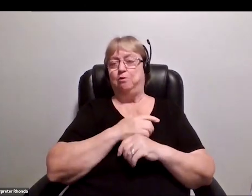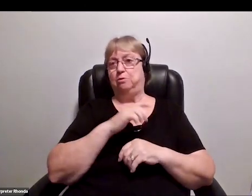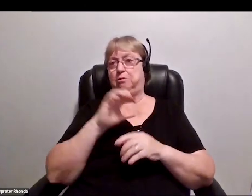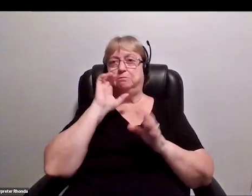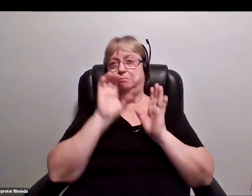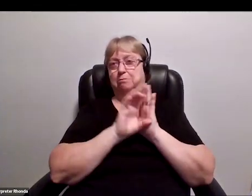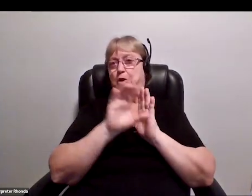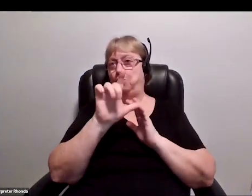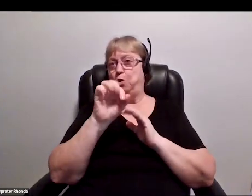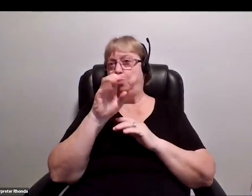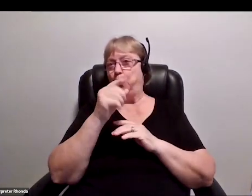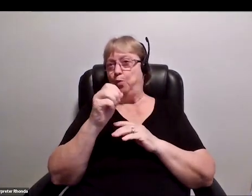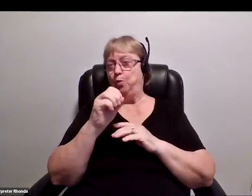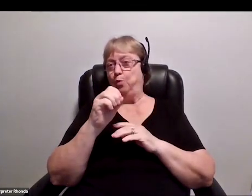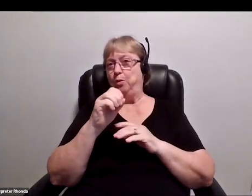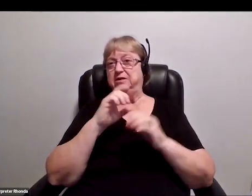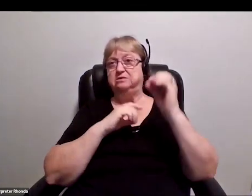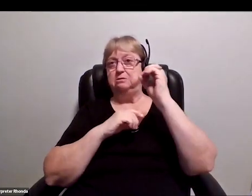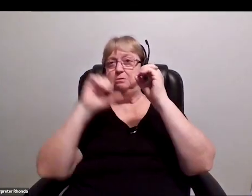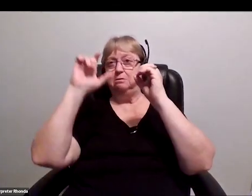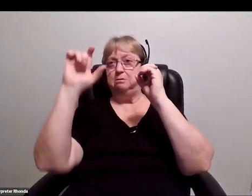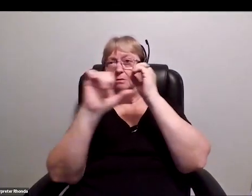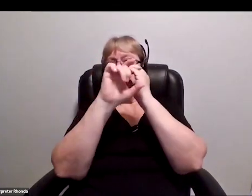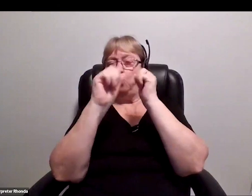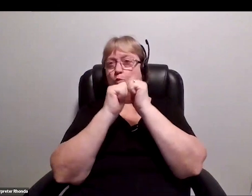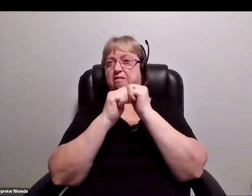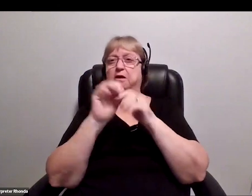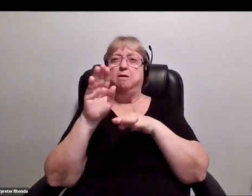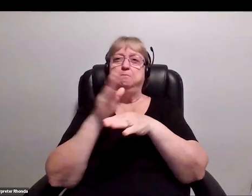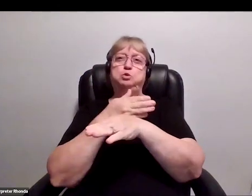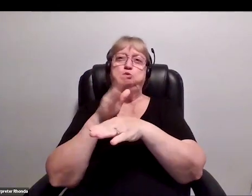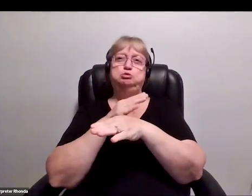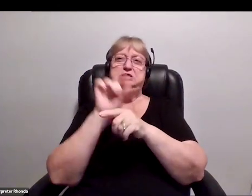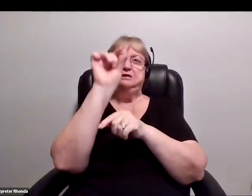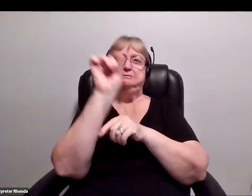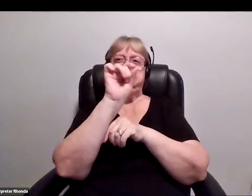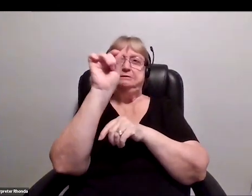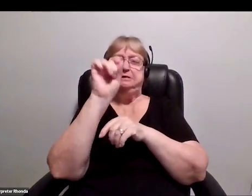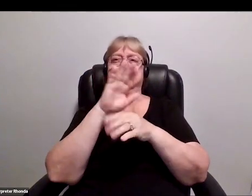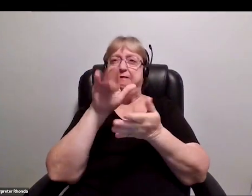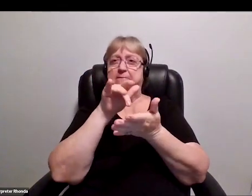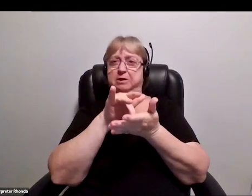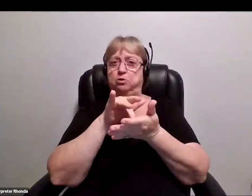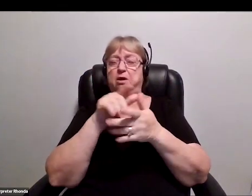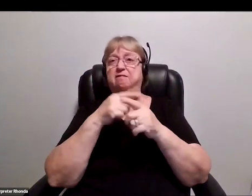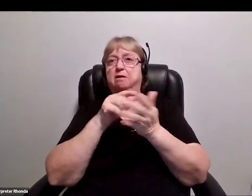It's a logo of a solar eclipse with a musical note in the middle. It says LightSound on the bottom and LightSound in Braille on top.